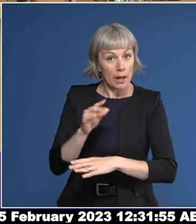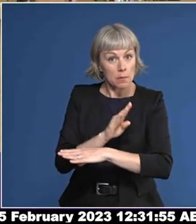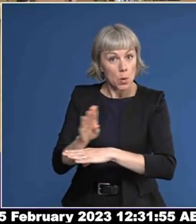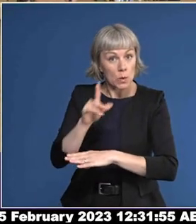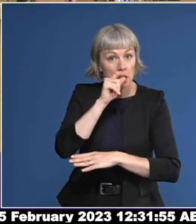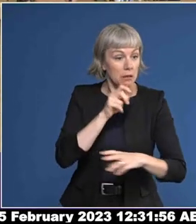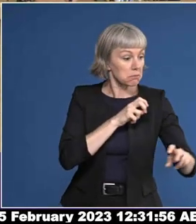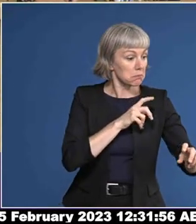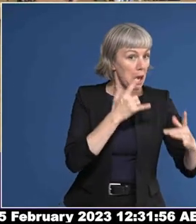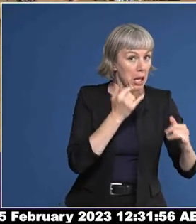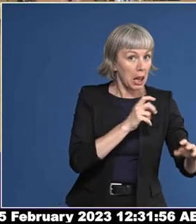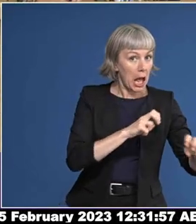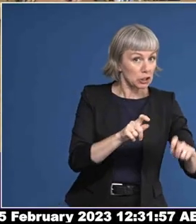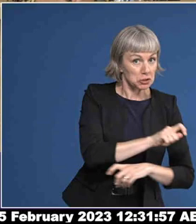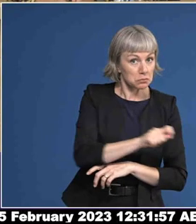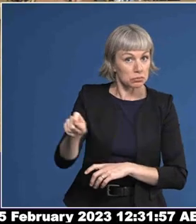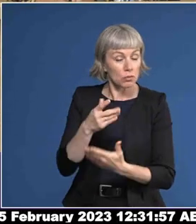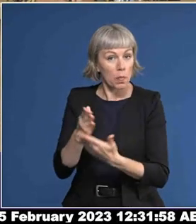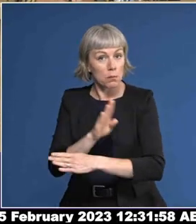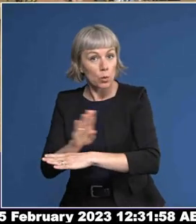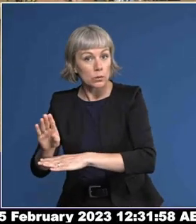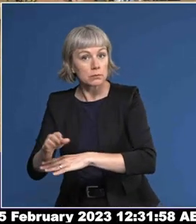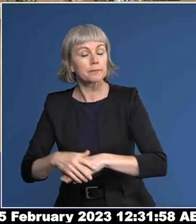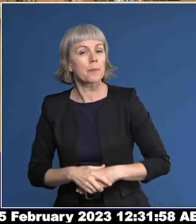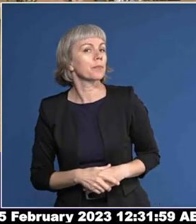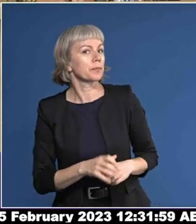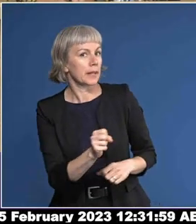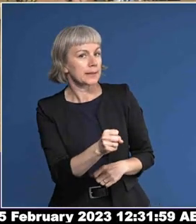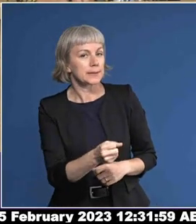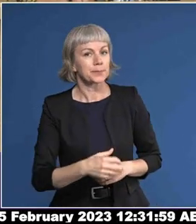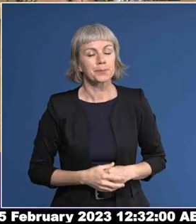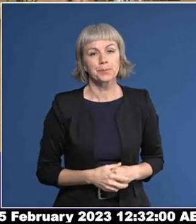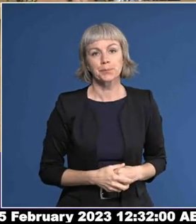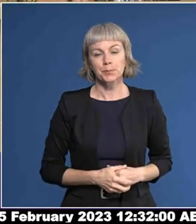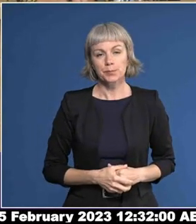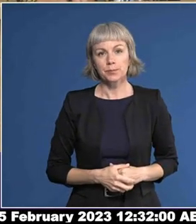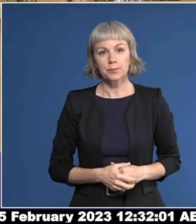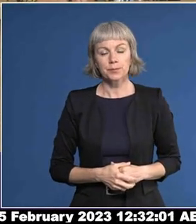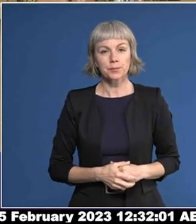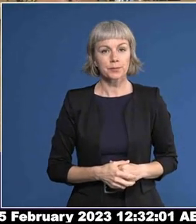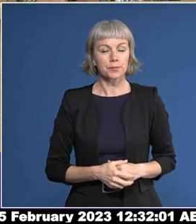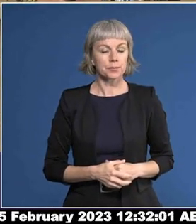Okay. MS EASTMAN: In terms of Disability Trust, you have provided in